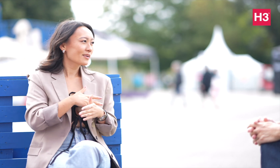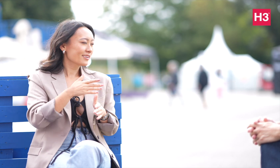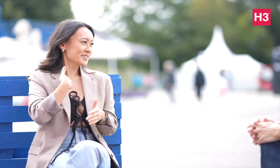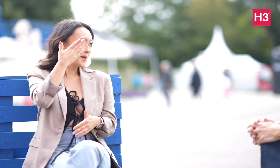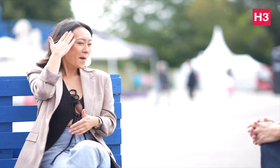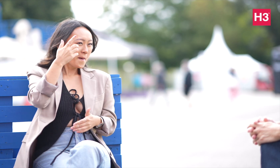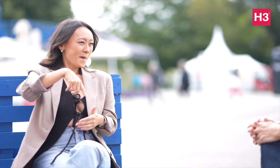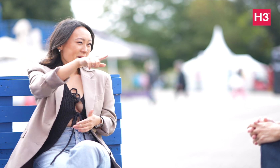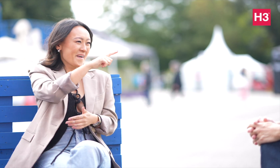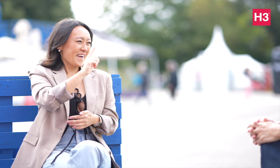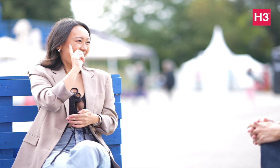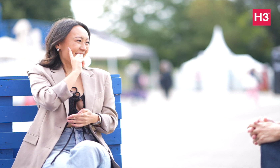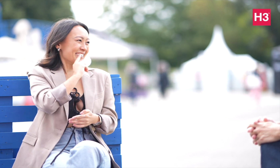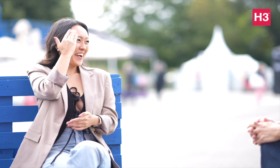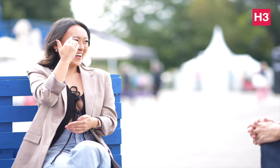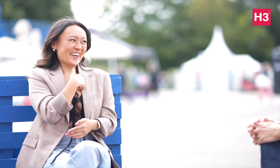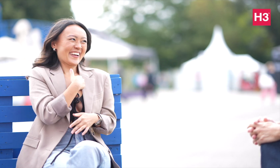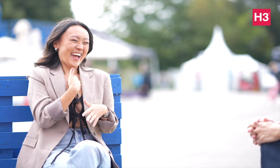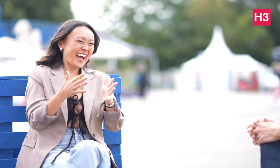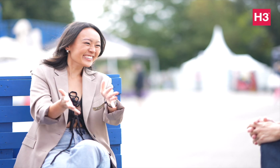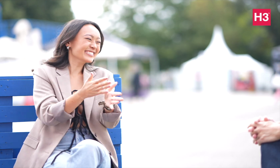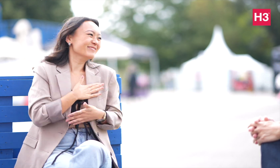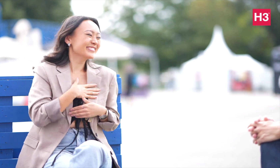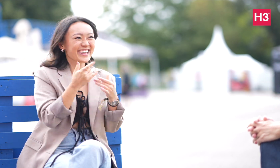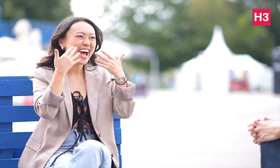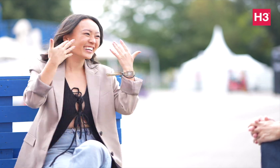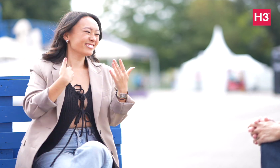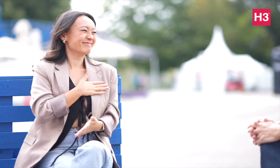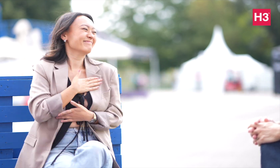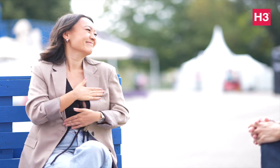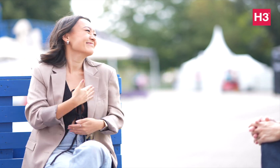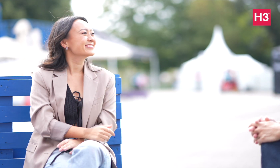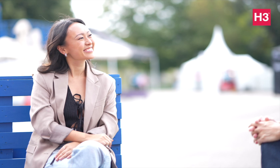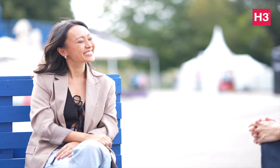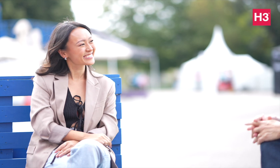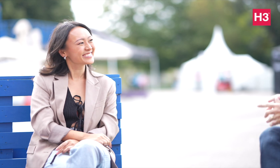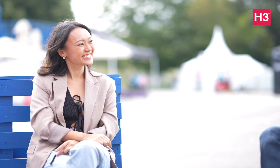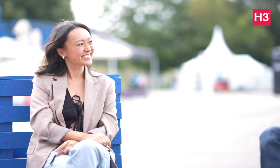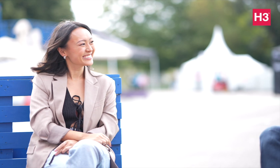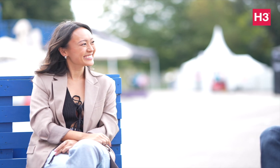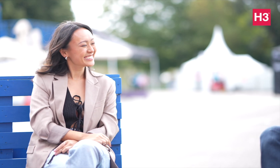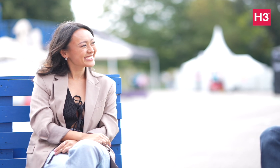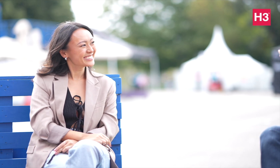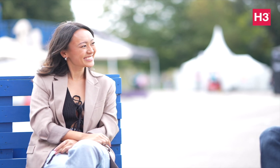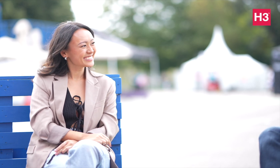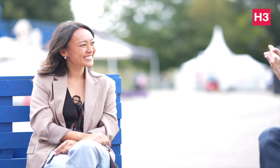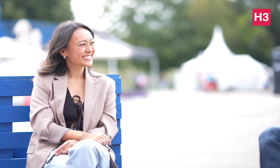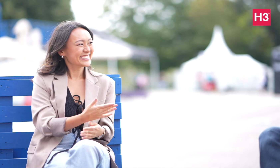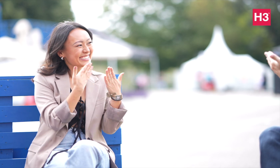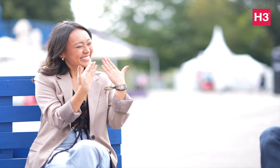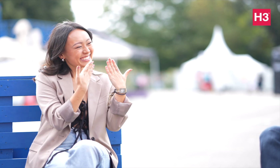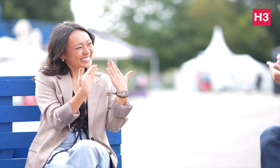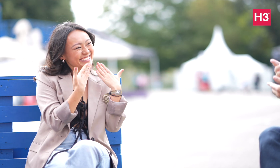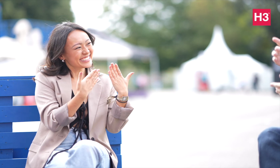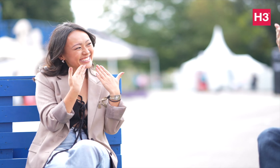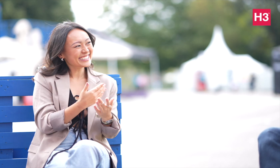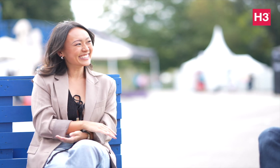I’m really enjoying my time here, and as a well-known traveler, it’s great fun to meet and interact with everyone. Thank you!